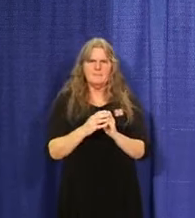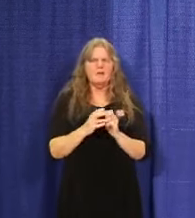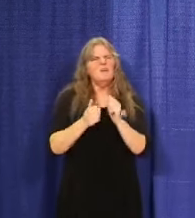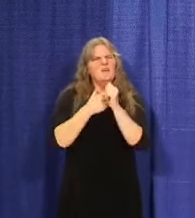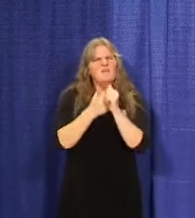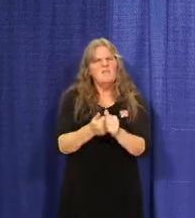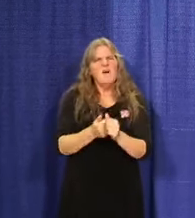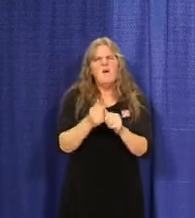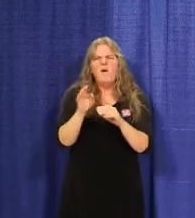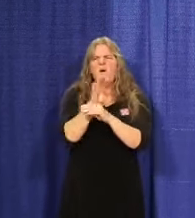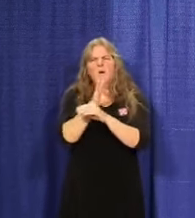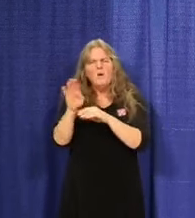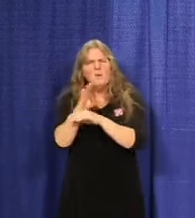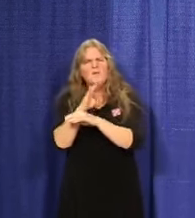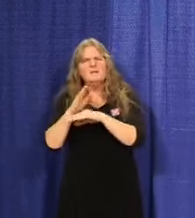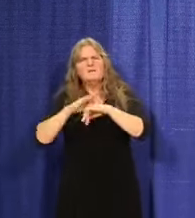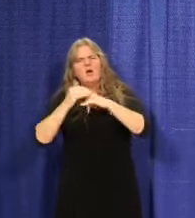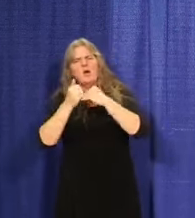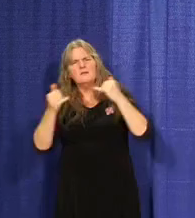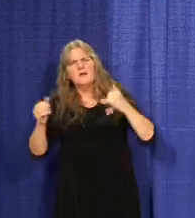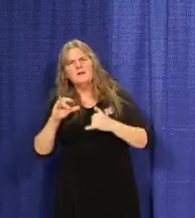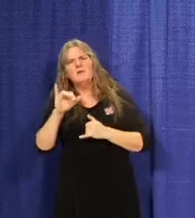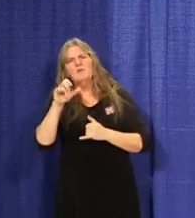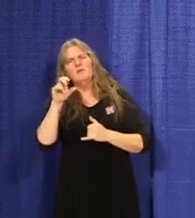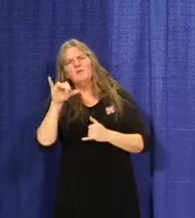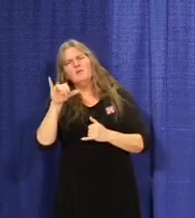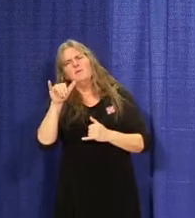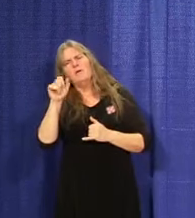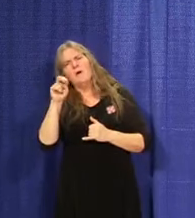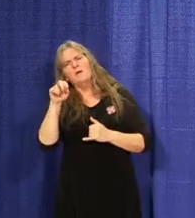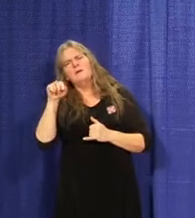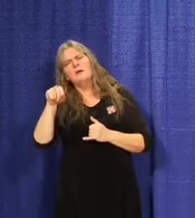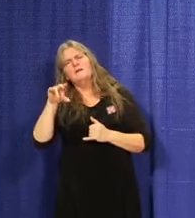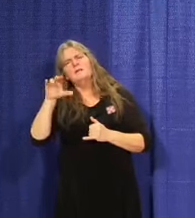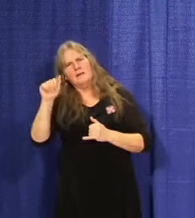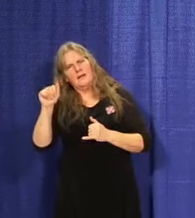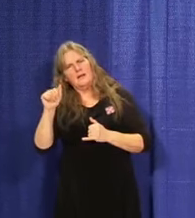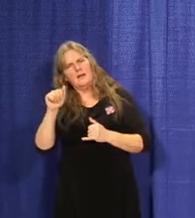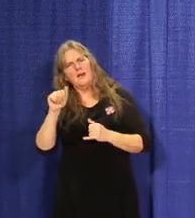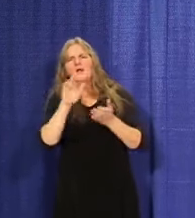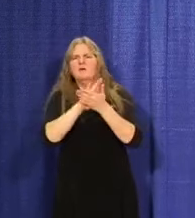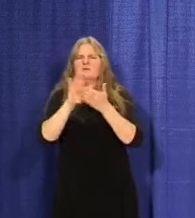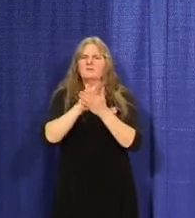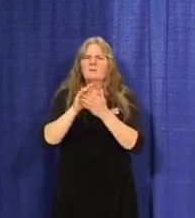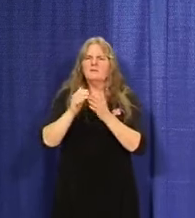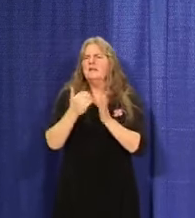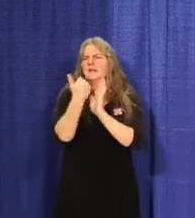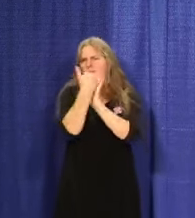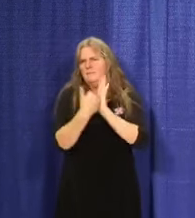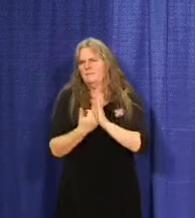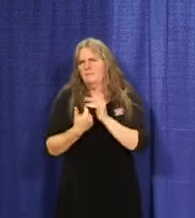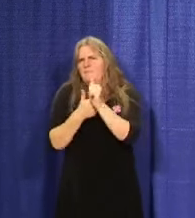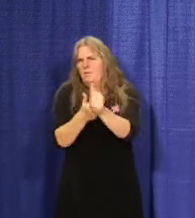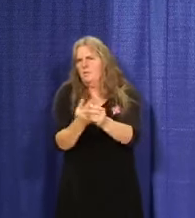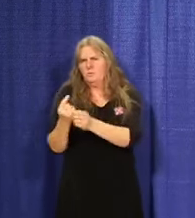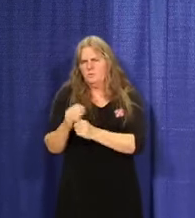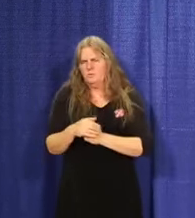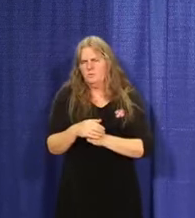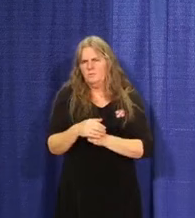at Yukon.ca, and also check the cleaning guidelines they are. If you haven't already, please